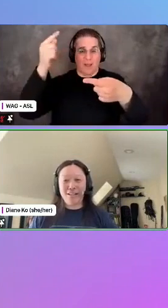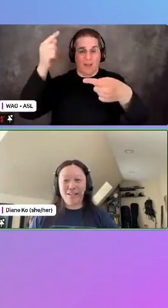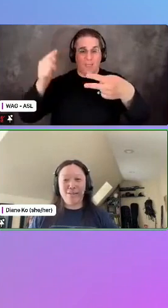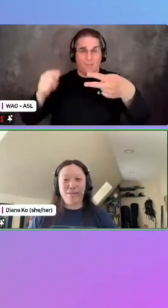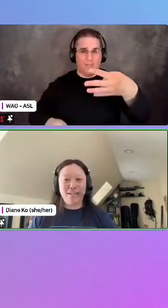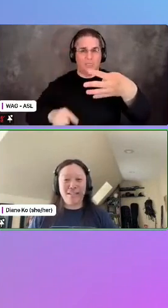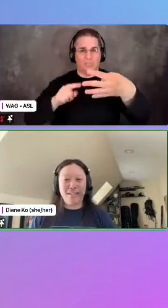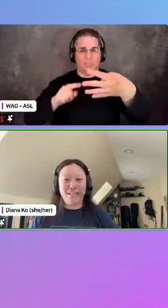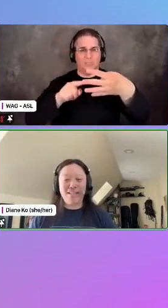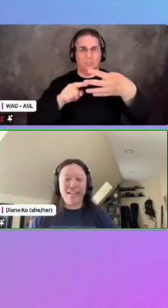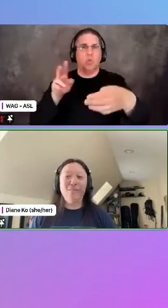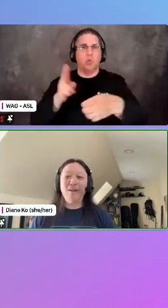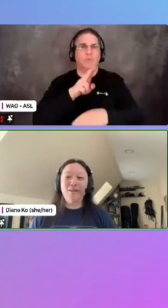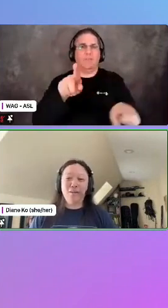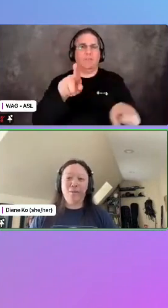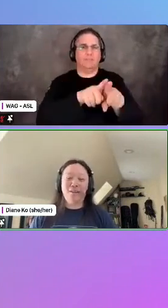represents and the input fields use that in multiple